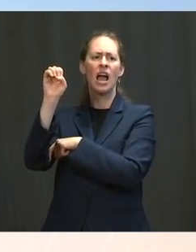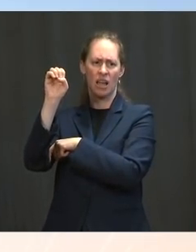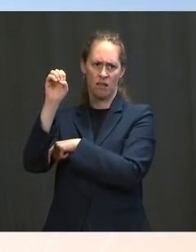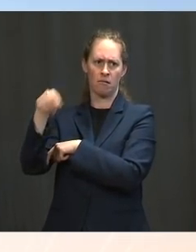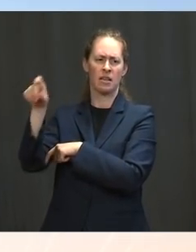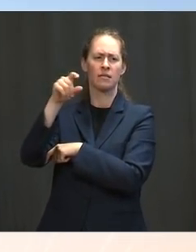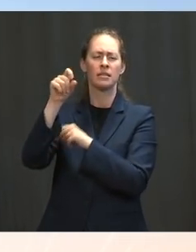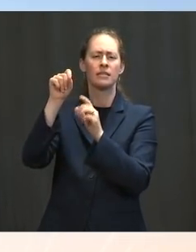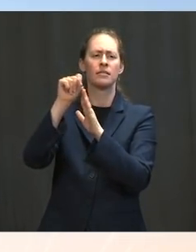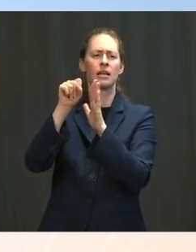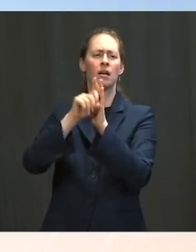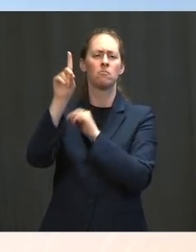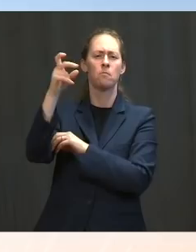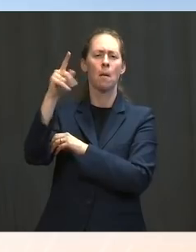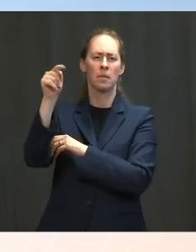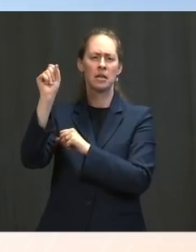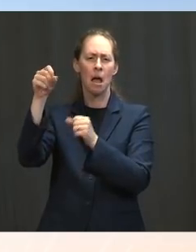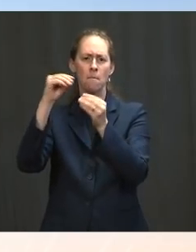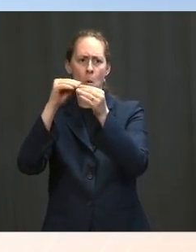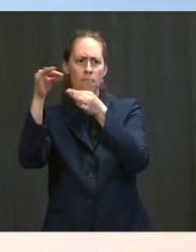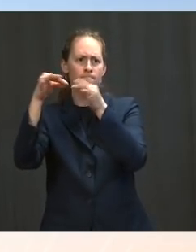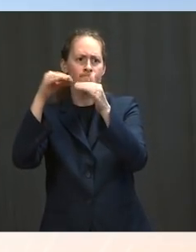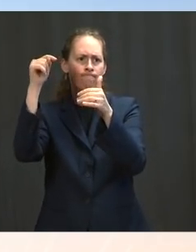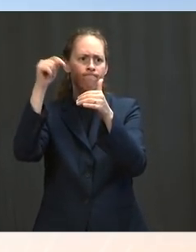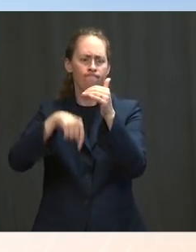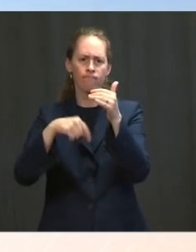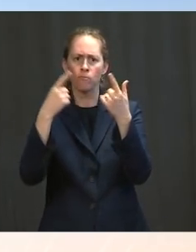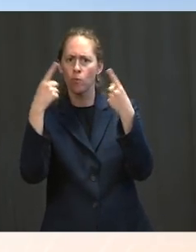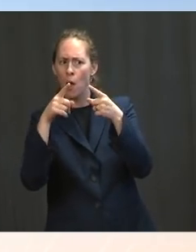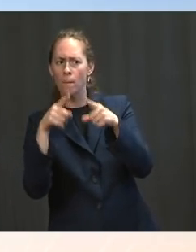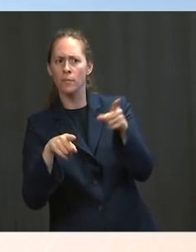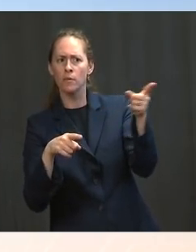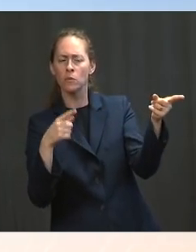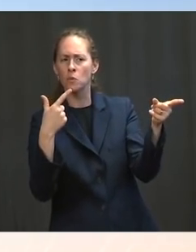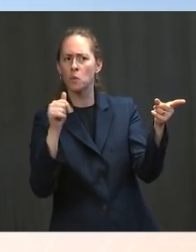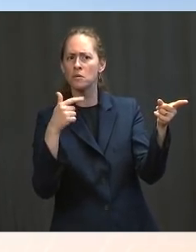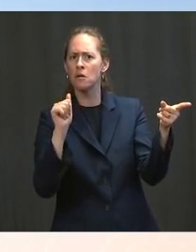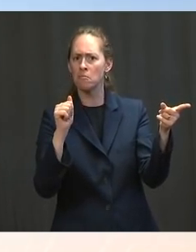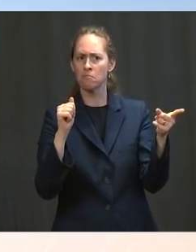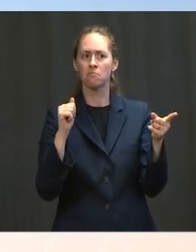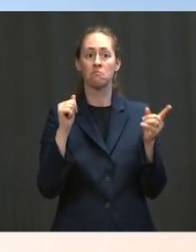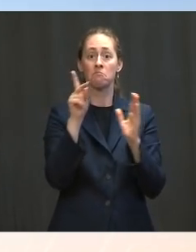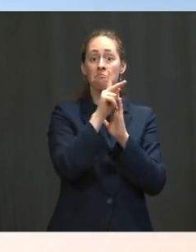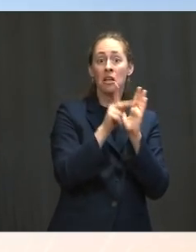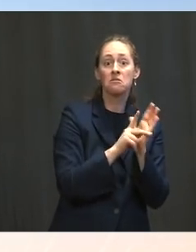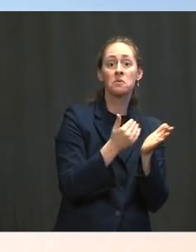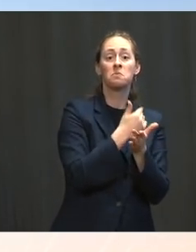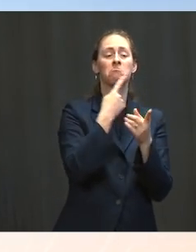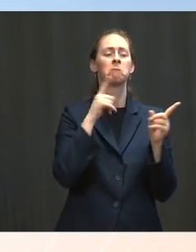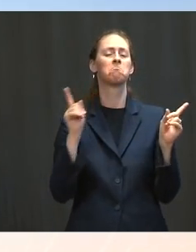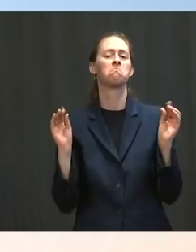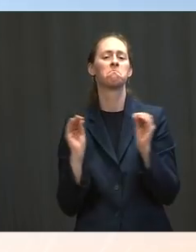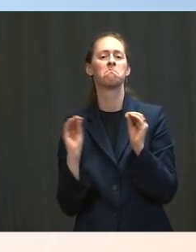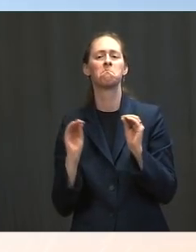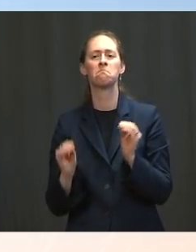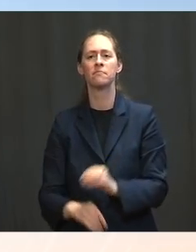update of direct engagement with Georgia. I don't have any policy announcements or decisions to preview for you. Go ahead. The Press: Thank you, Jen.